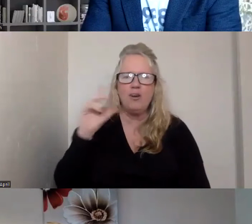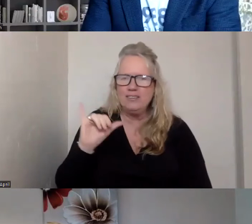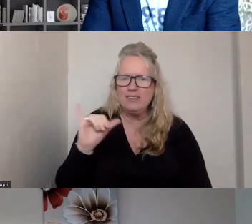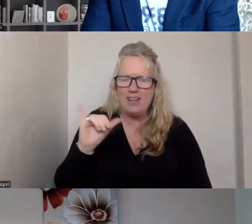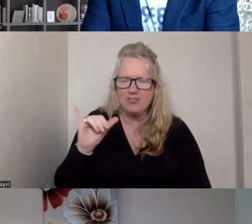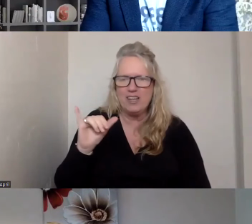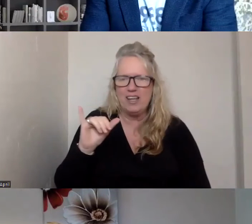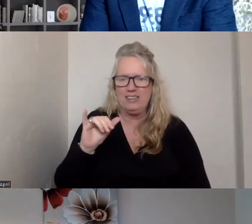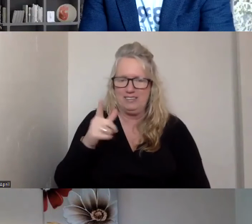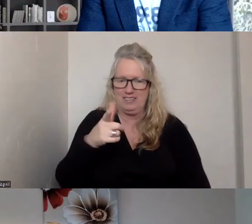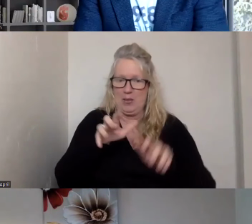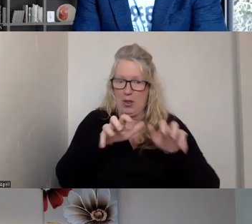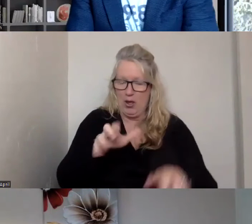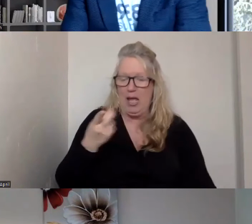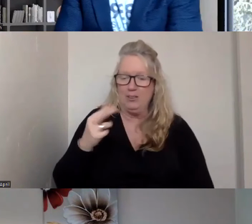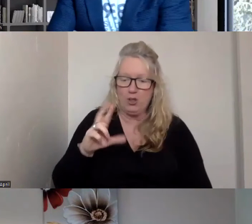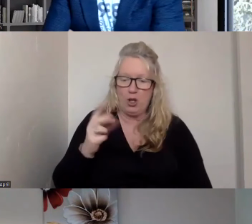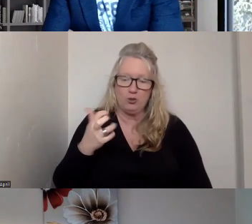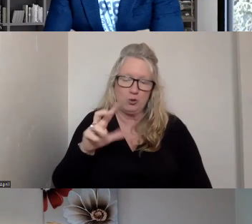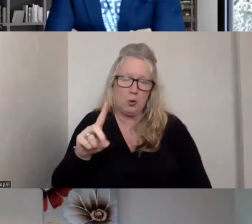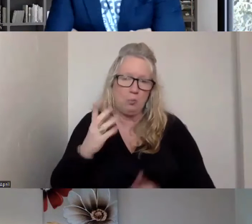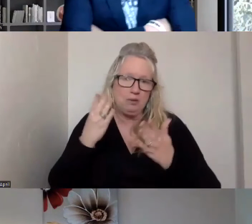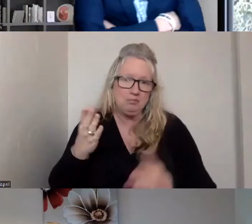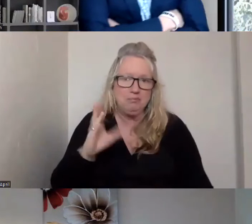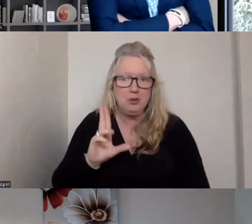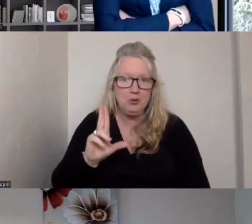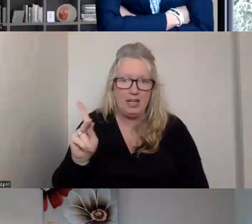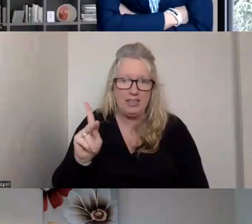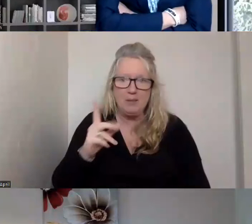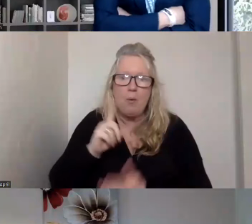AUDIENCE AND DOCTOR GOLDMAN WOULD SUGGEST UK. WHAT IS YOUR FINAL ANSWER.